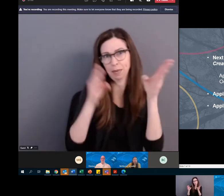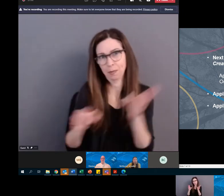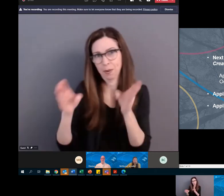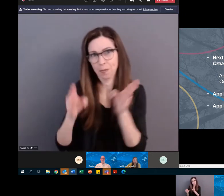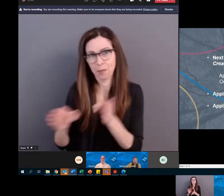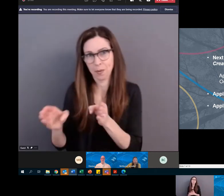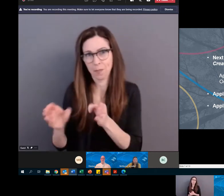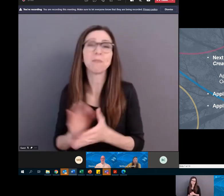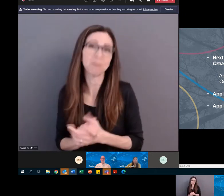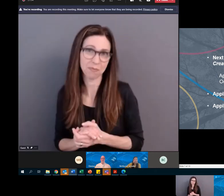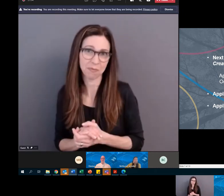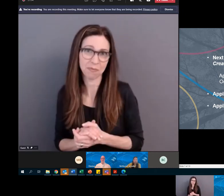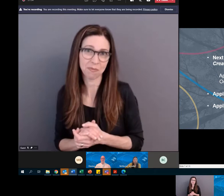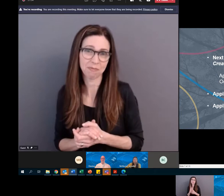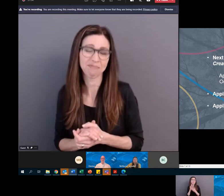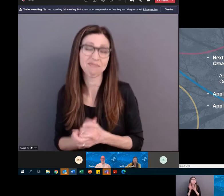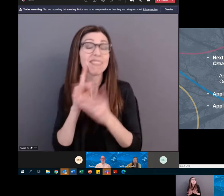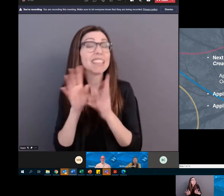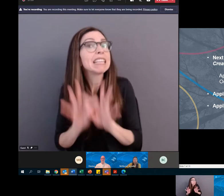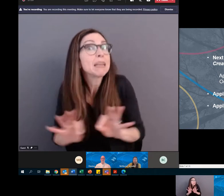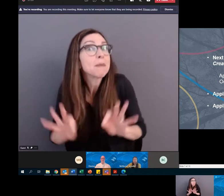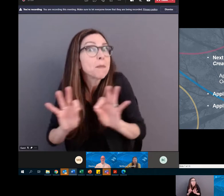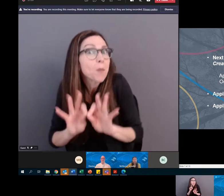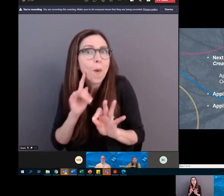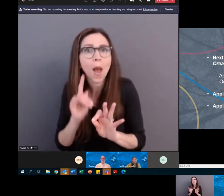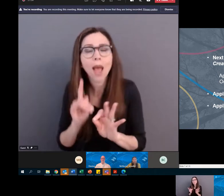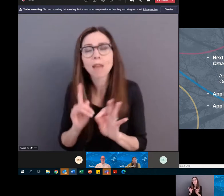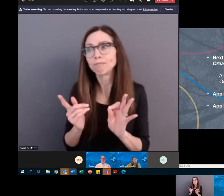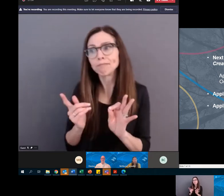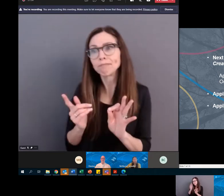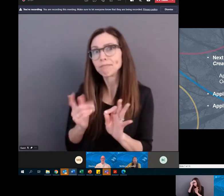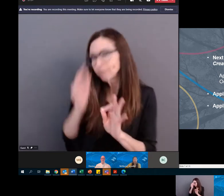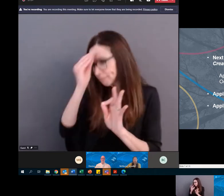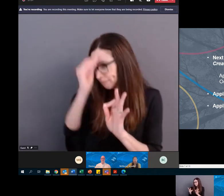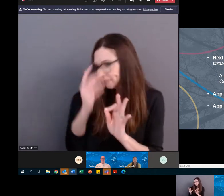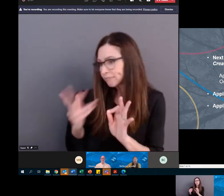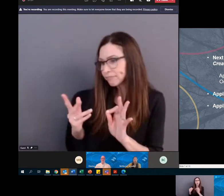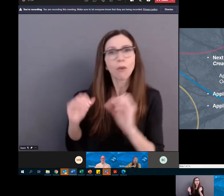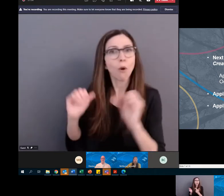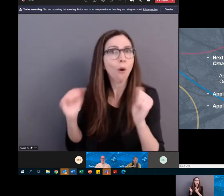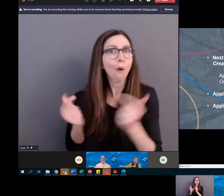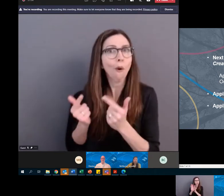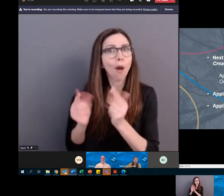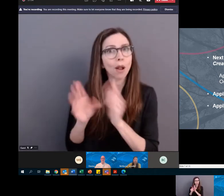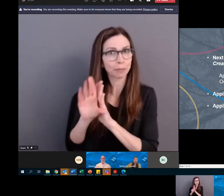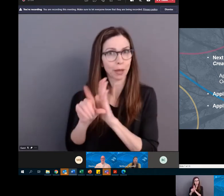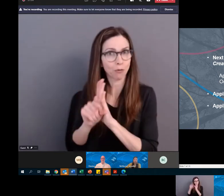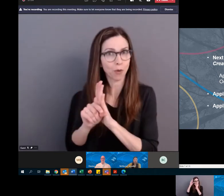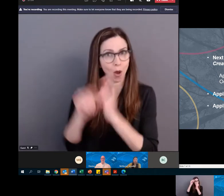information, so don't presume that the peer assessors are familiar with your work or the nature or terminology of your